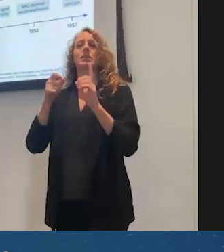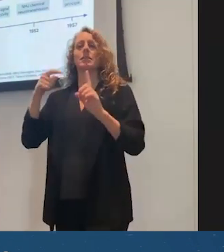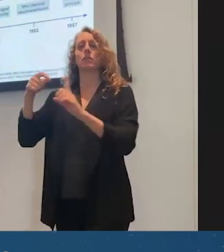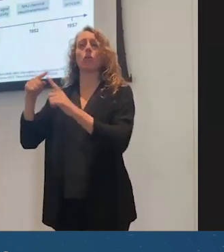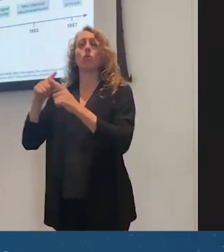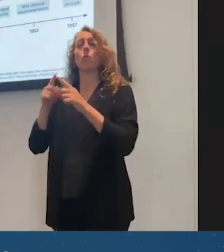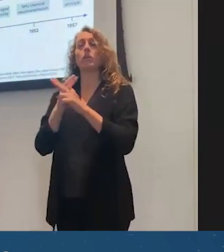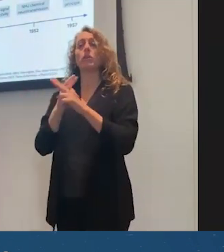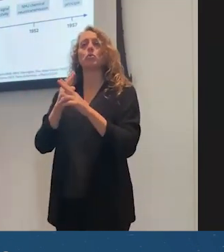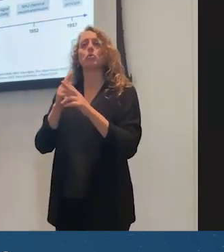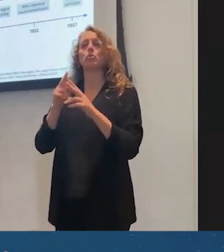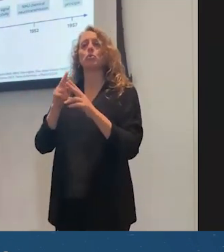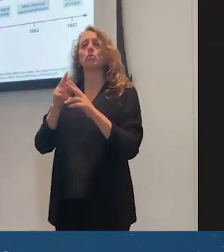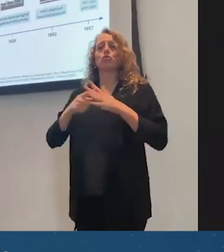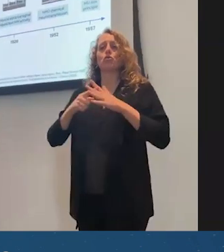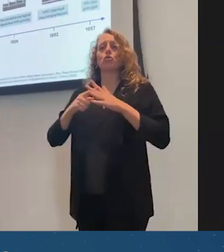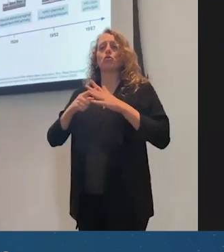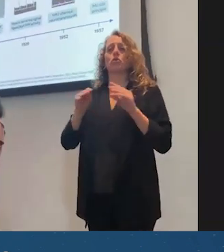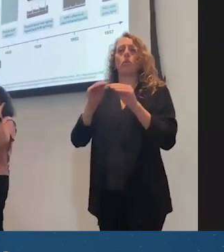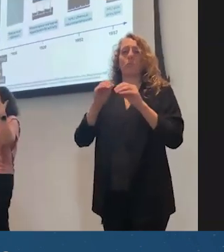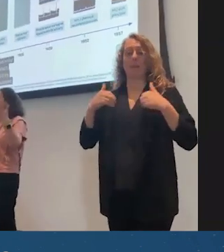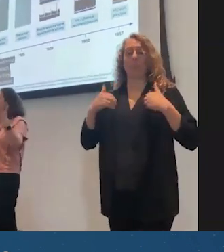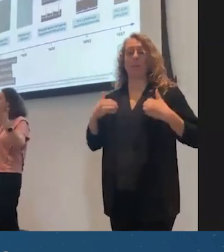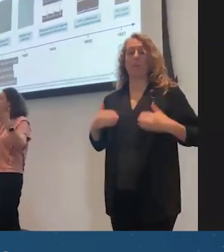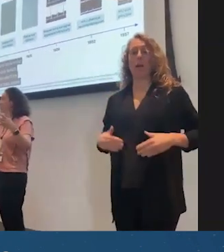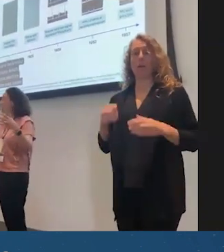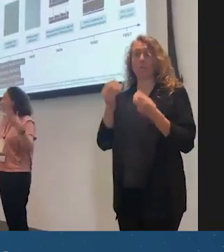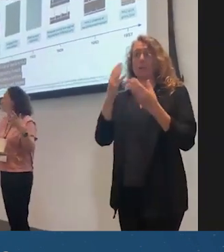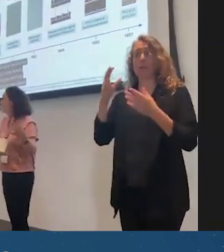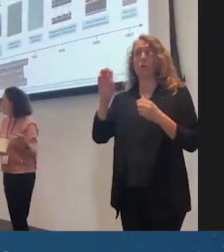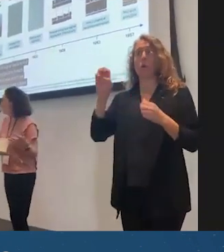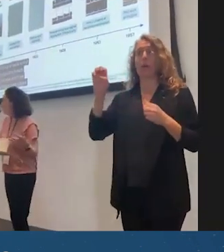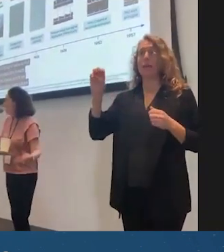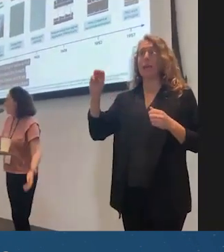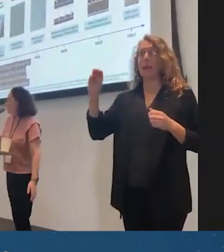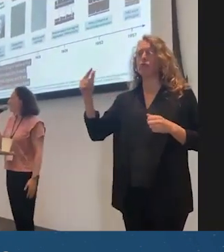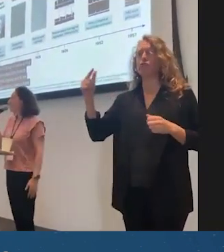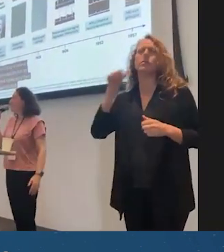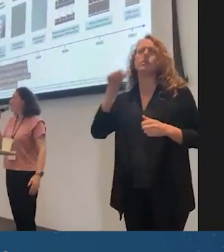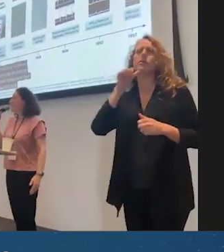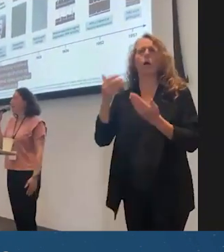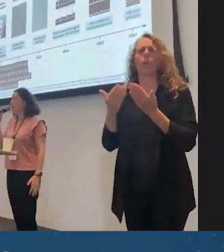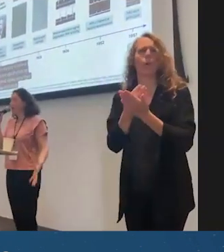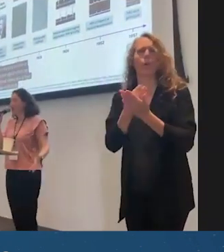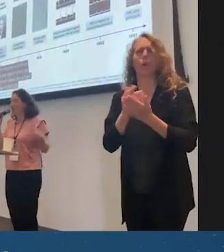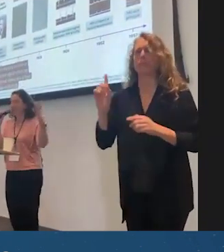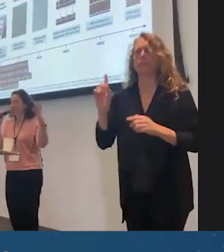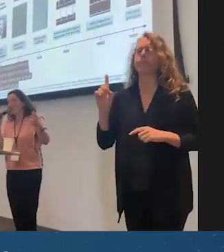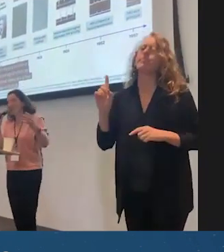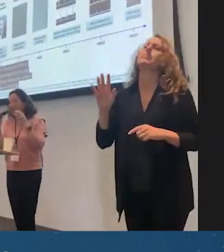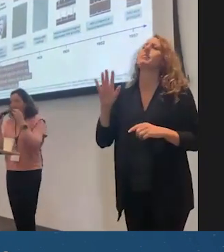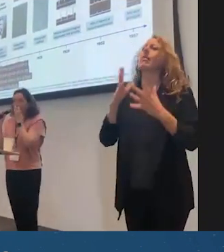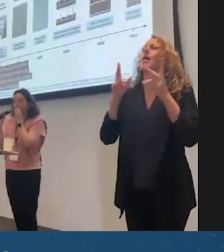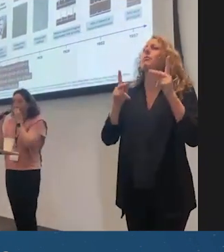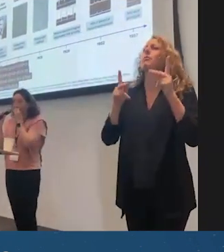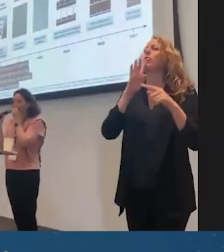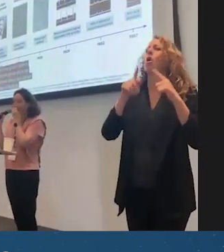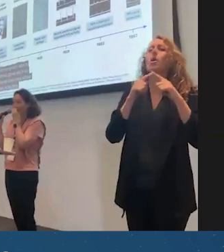So before we dig in, I just want to say that EMG is not new. A lot of times, people talk about technologies. It's all about the shiny newness,